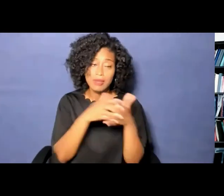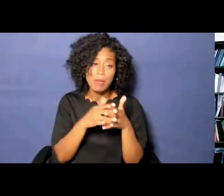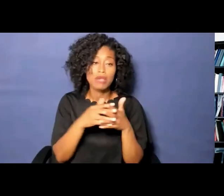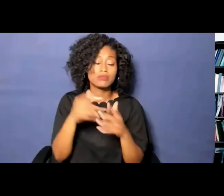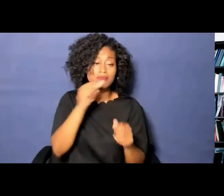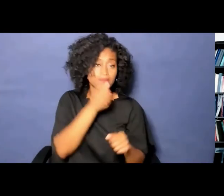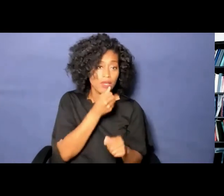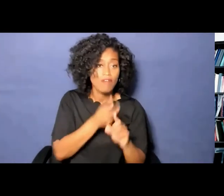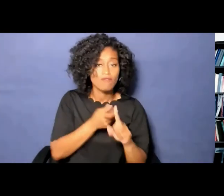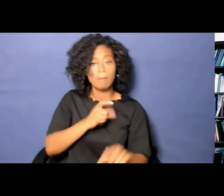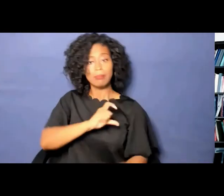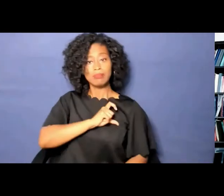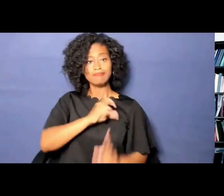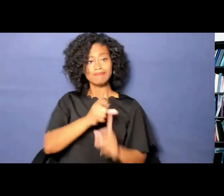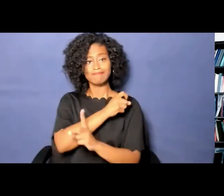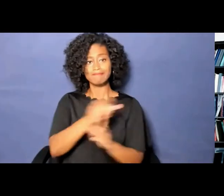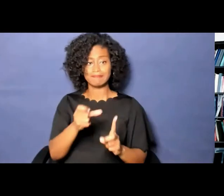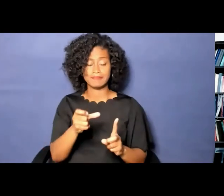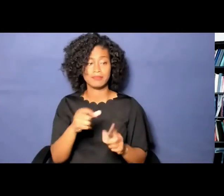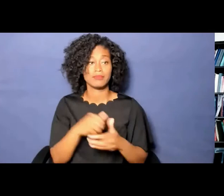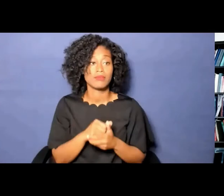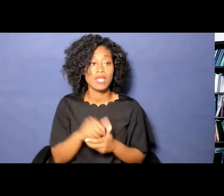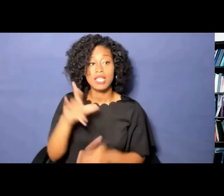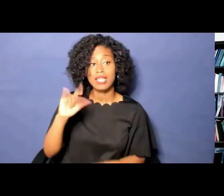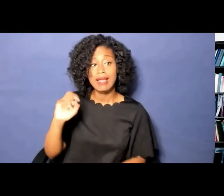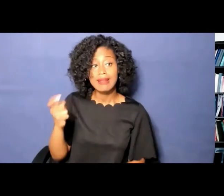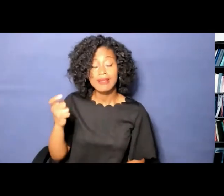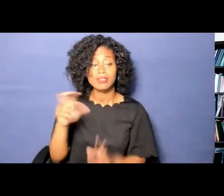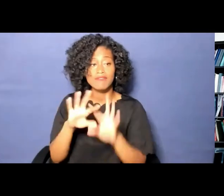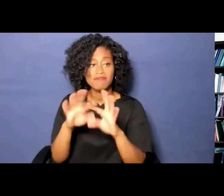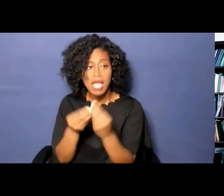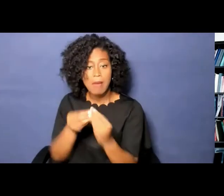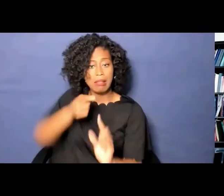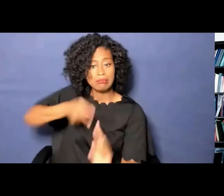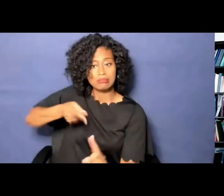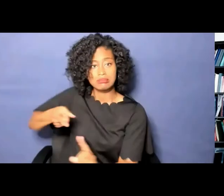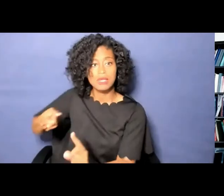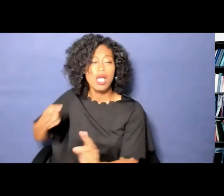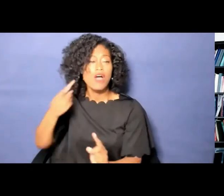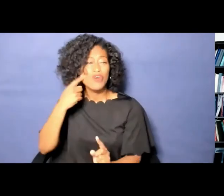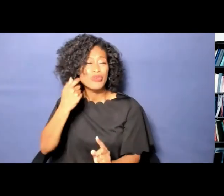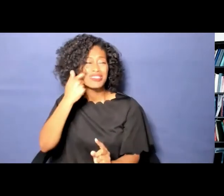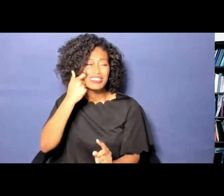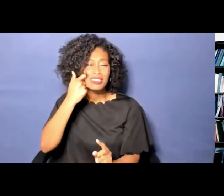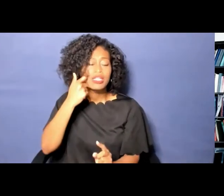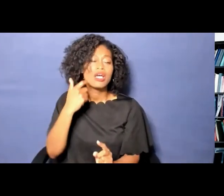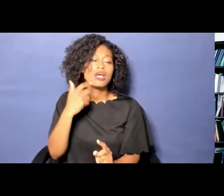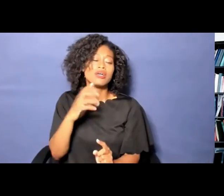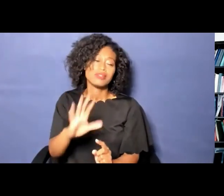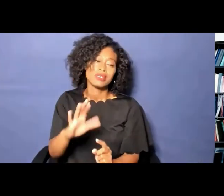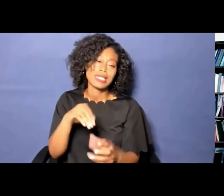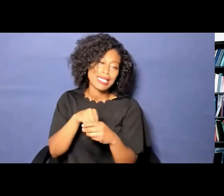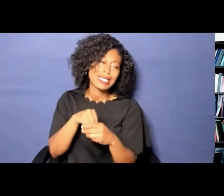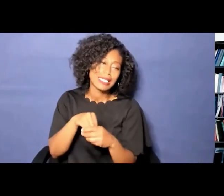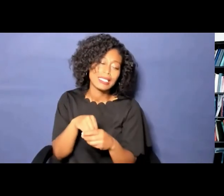Also Latinx who were targets of mass shootings in Texas.